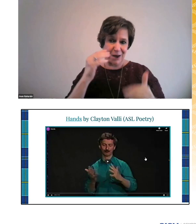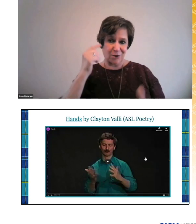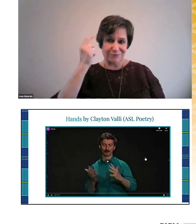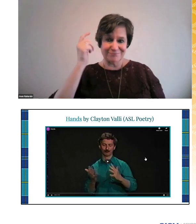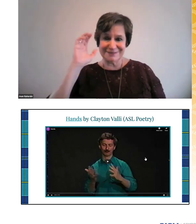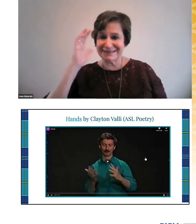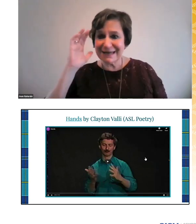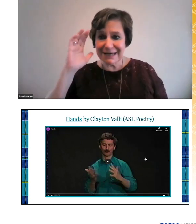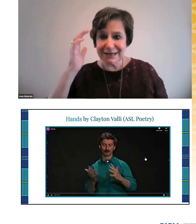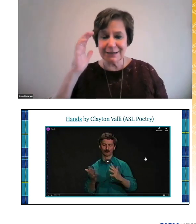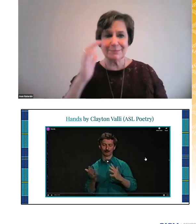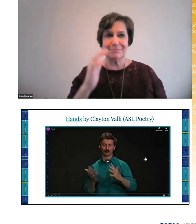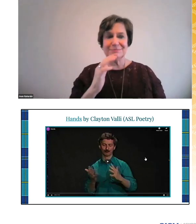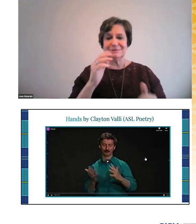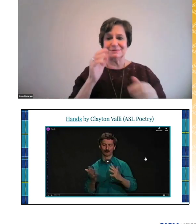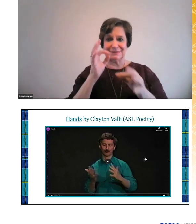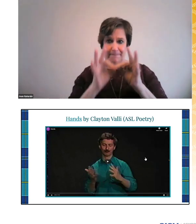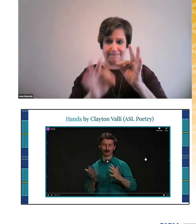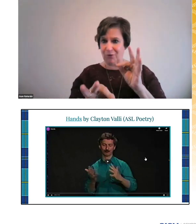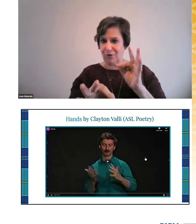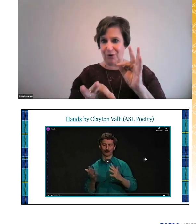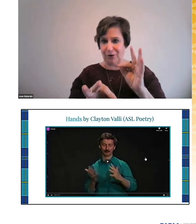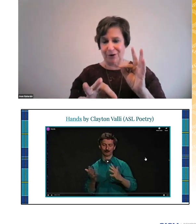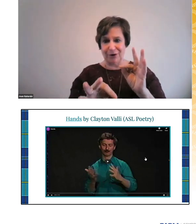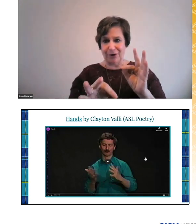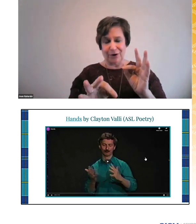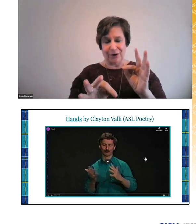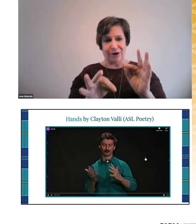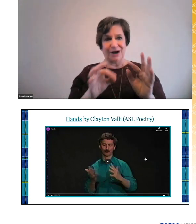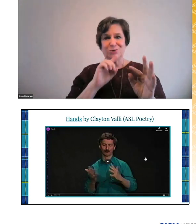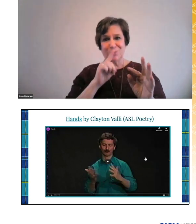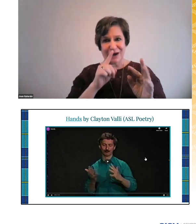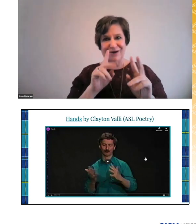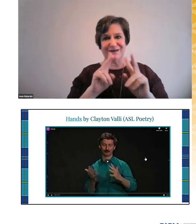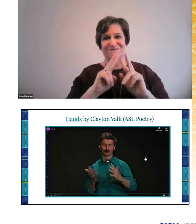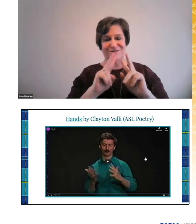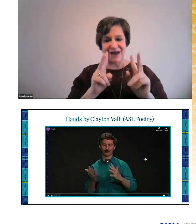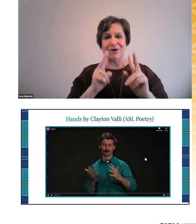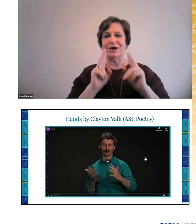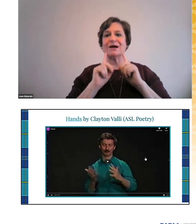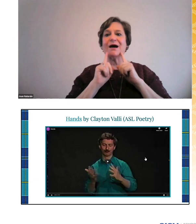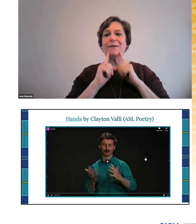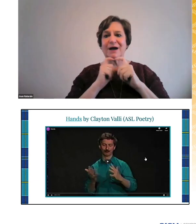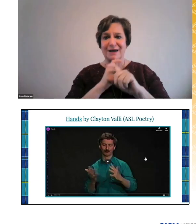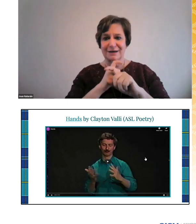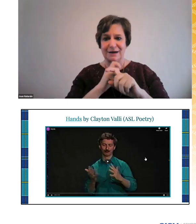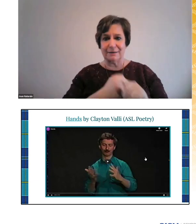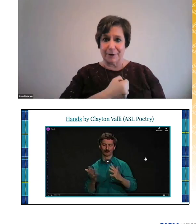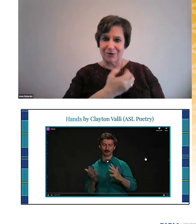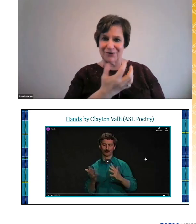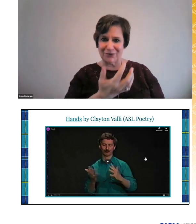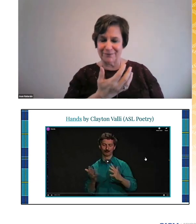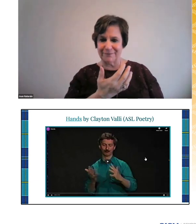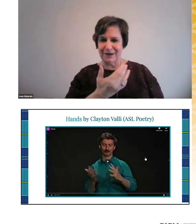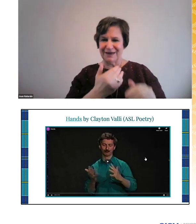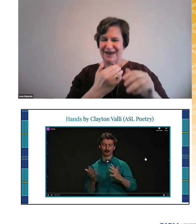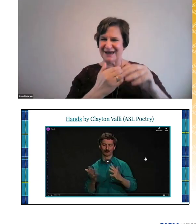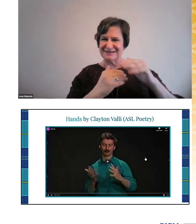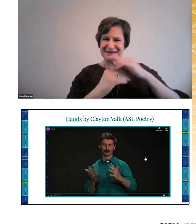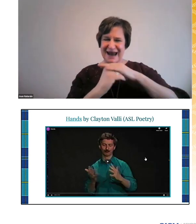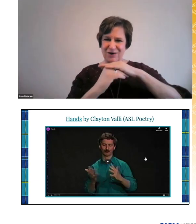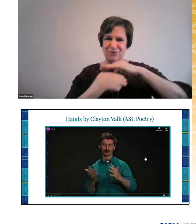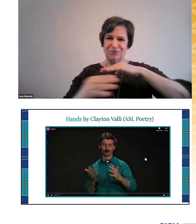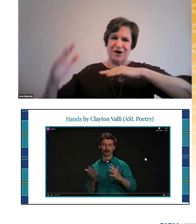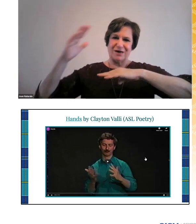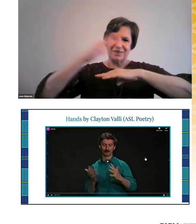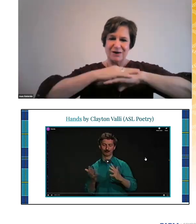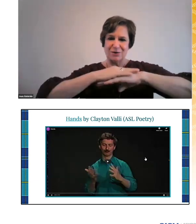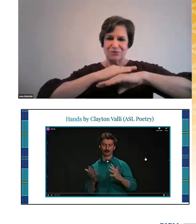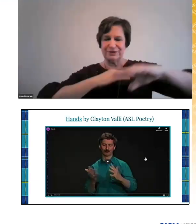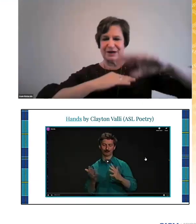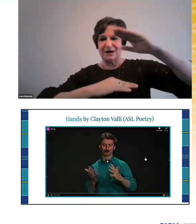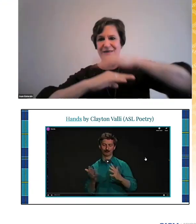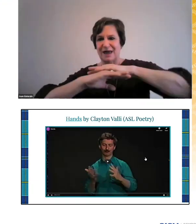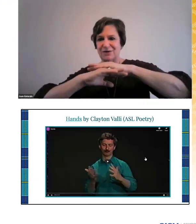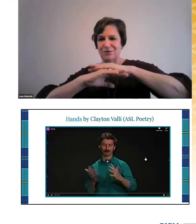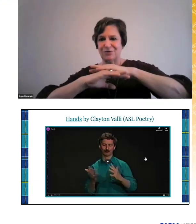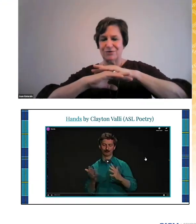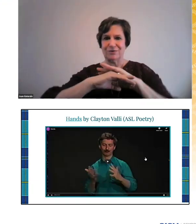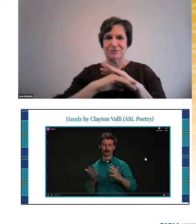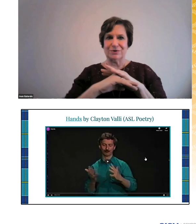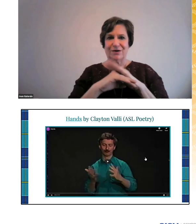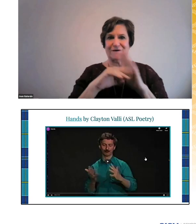And even though it seems simple, really it's a very complex poem and has layer over layer